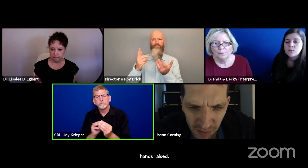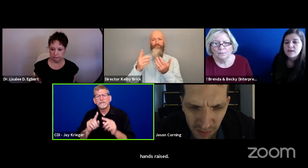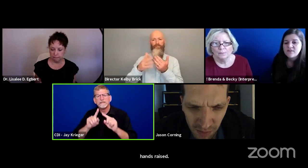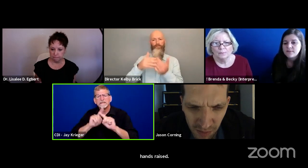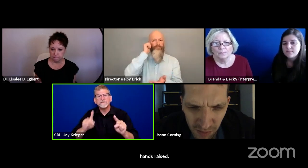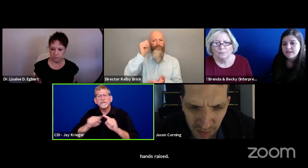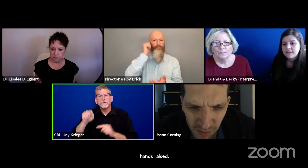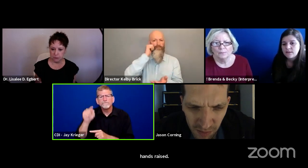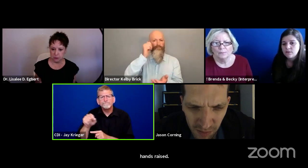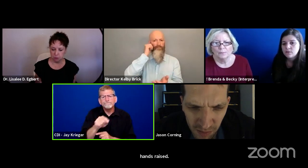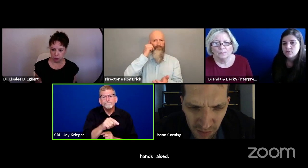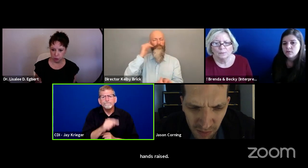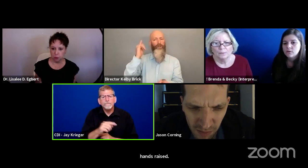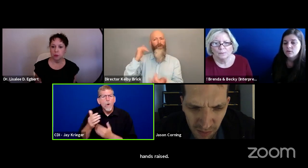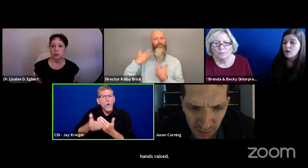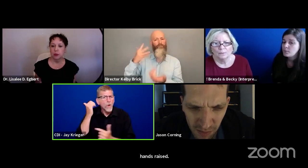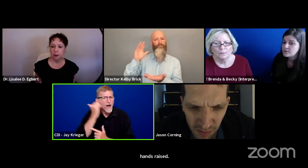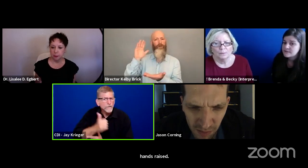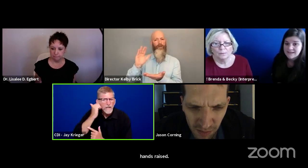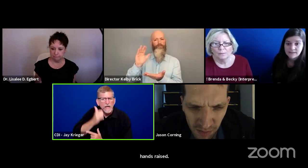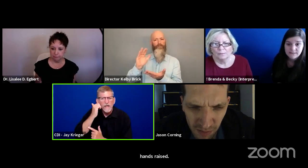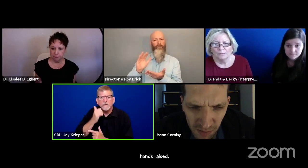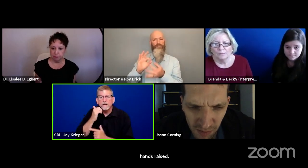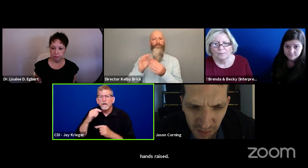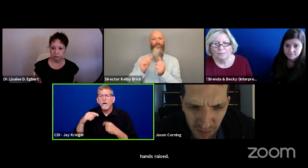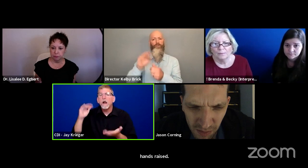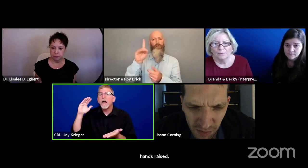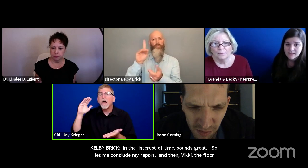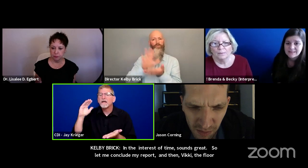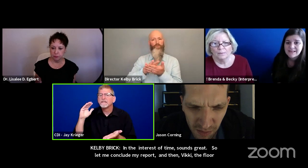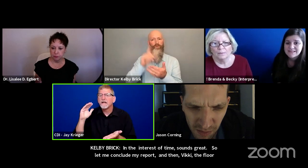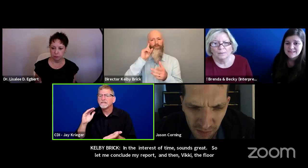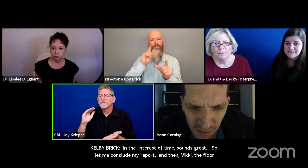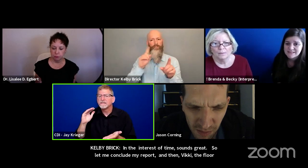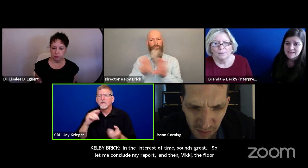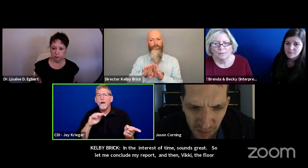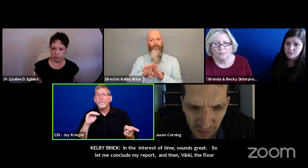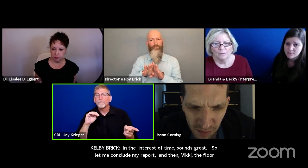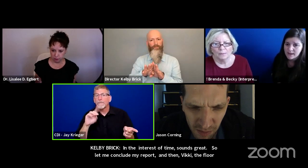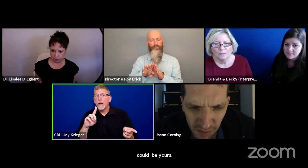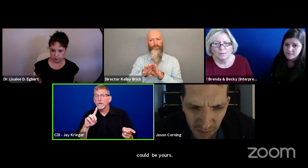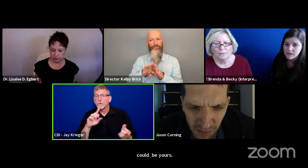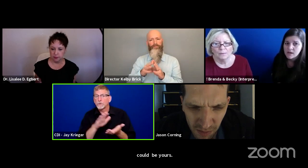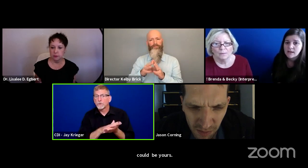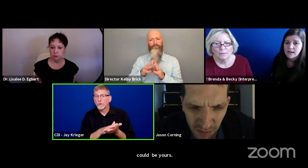So we have been meeting almost daily. Less and less as time goes by.